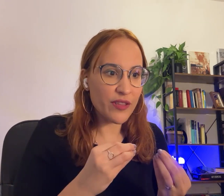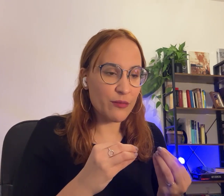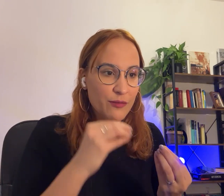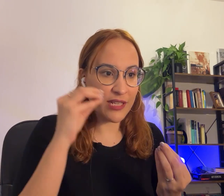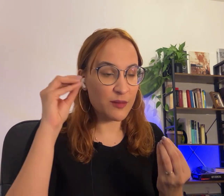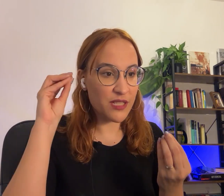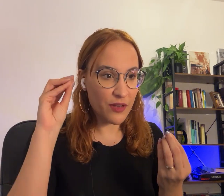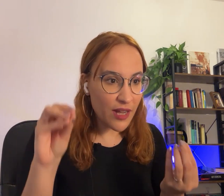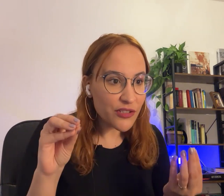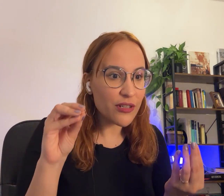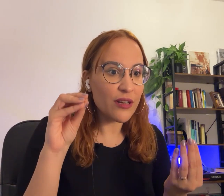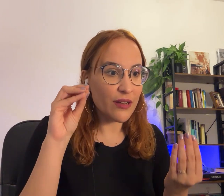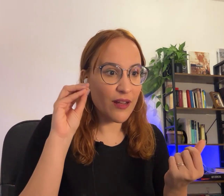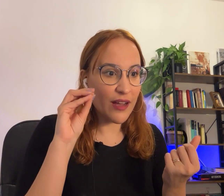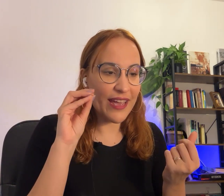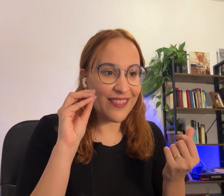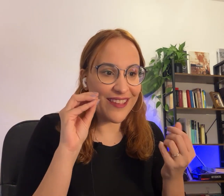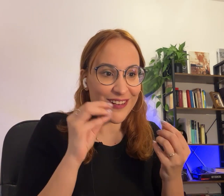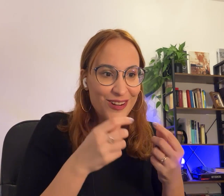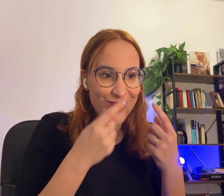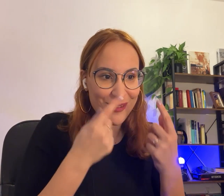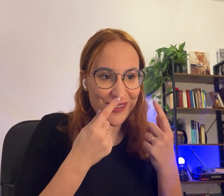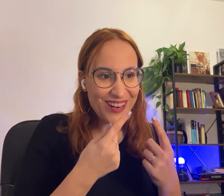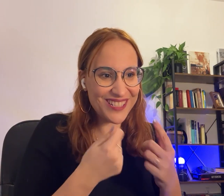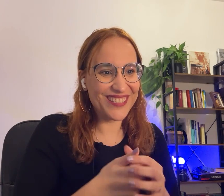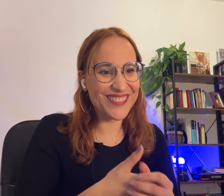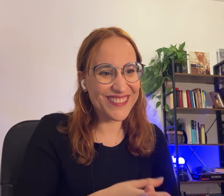They reflect a specific culture, and they are not only one, right?